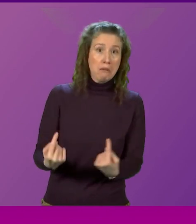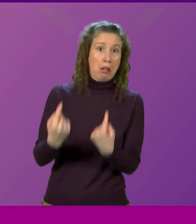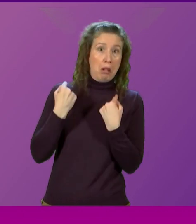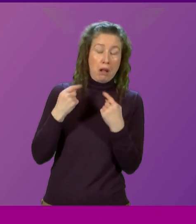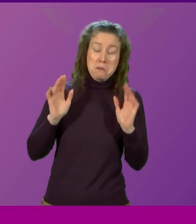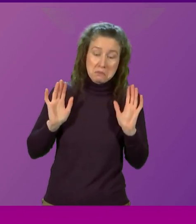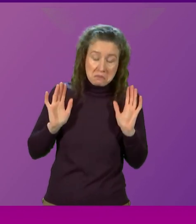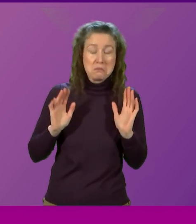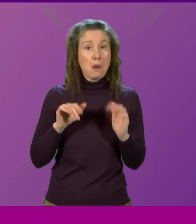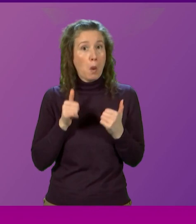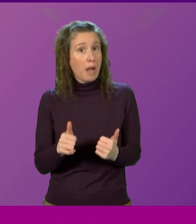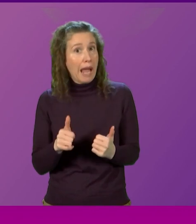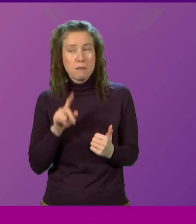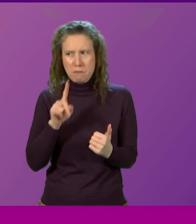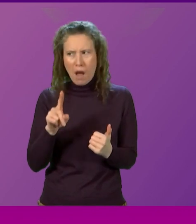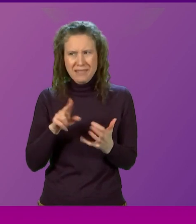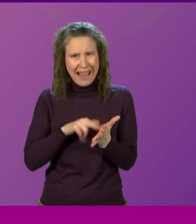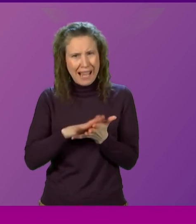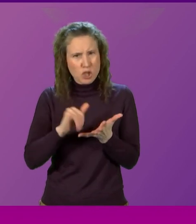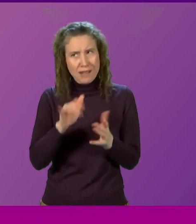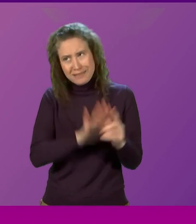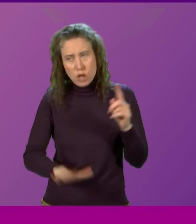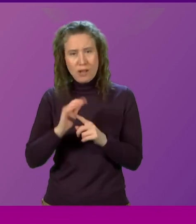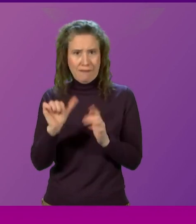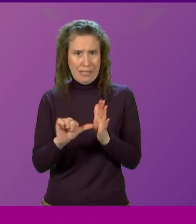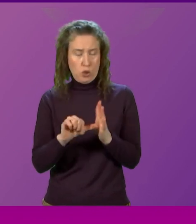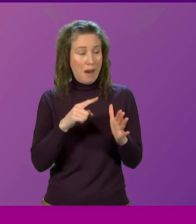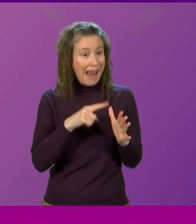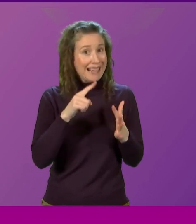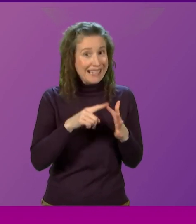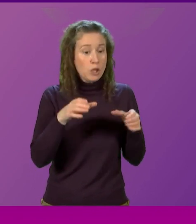Notwithstanding the challenges that our NHS is facing, A and E units in Scotland are the